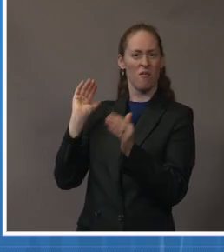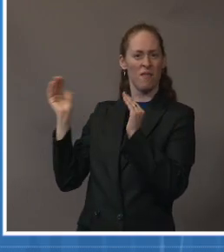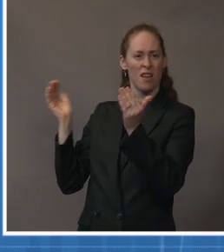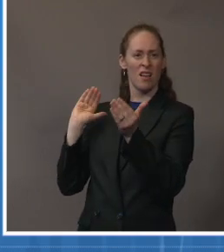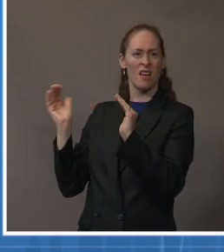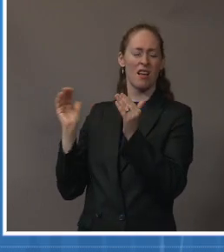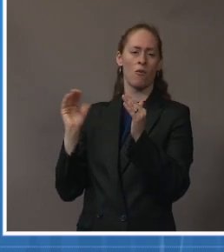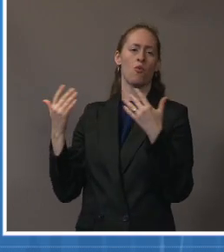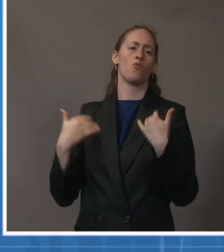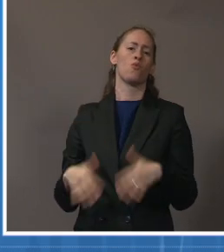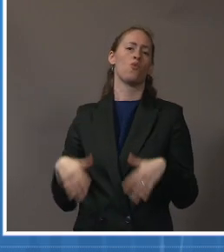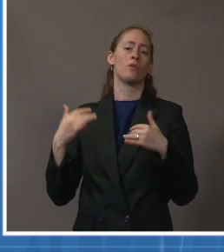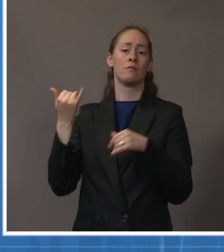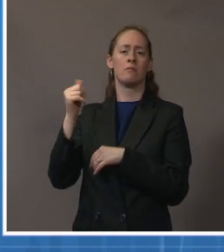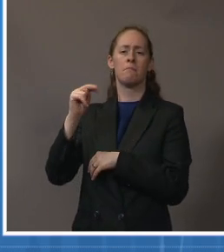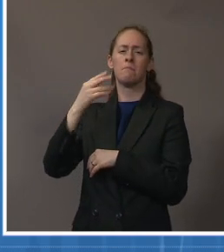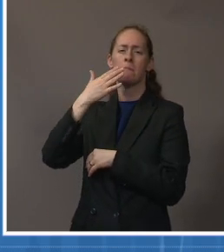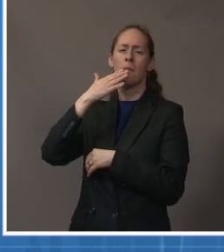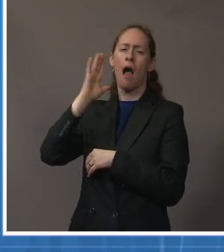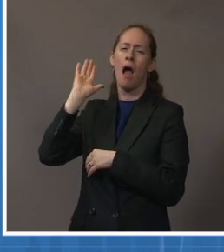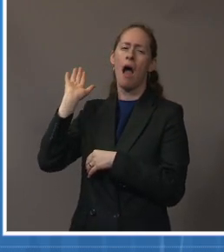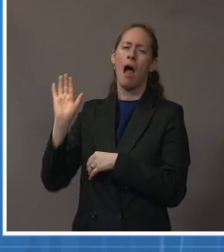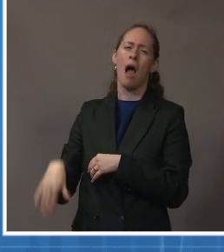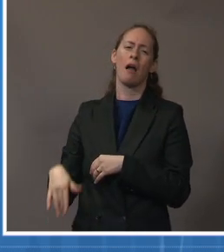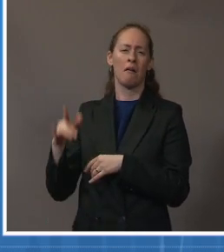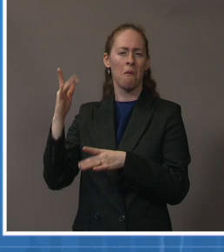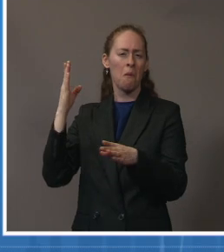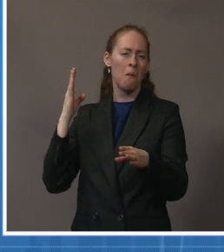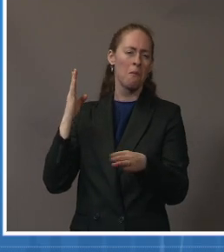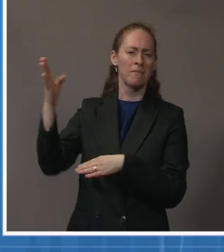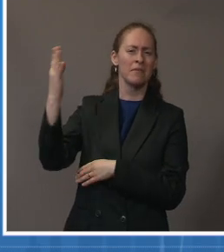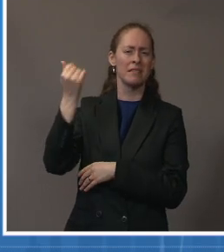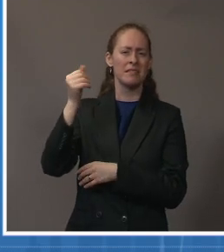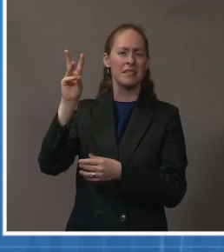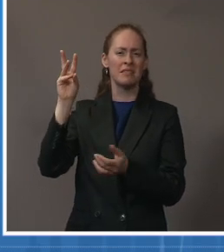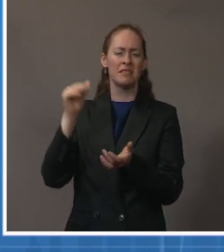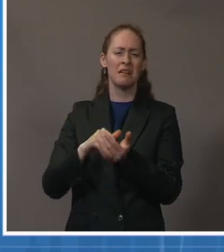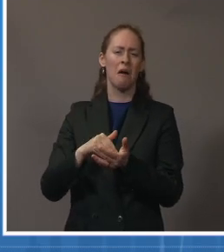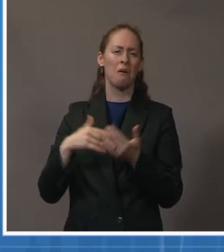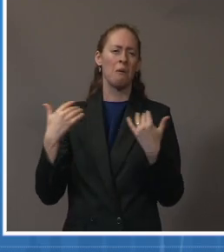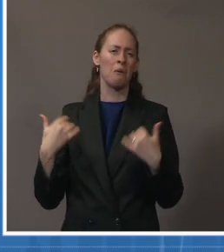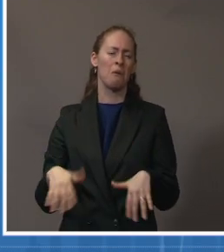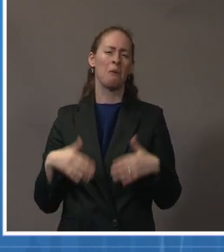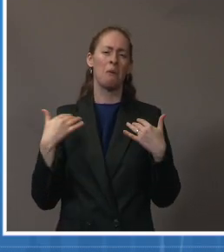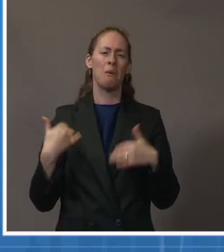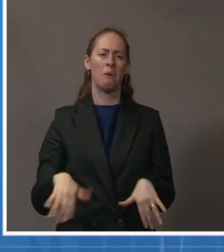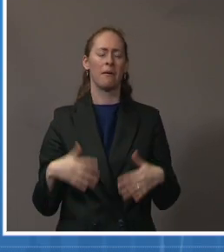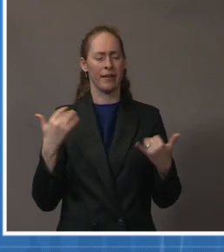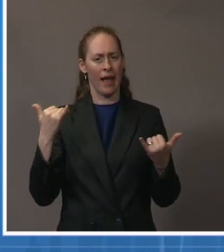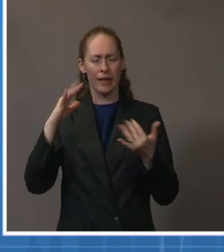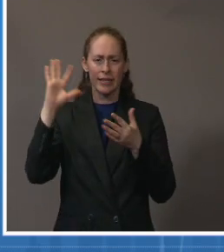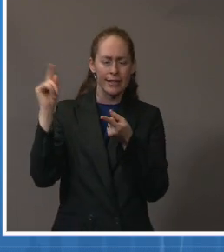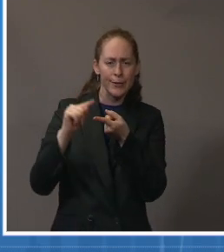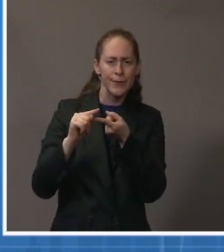of almost 16,500 daily hospital admissions. We can all agree these trends are going